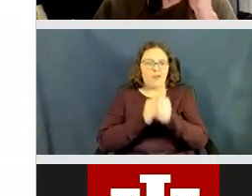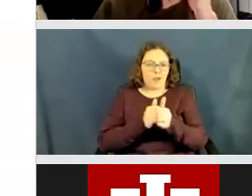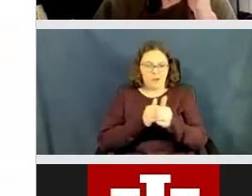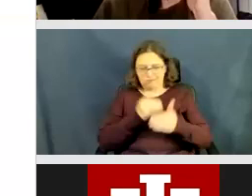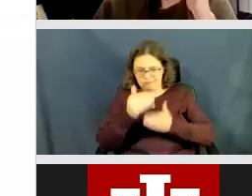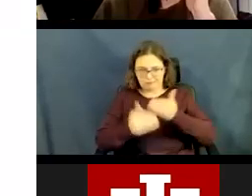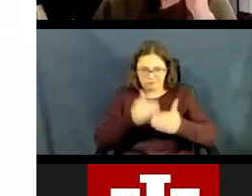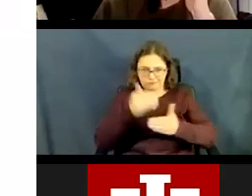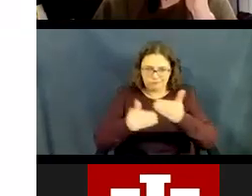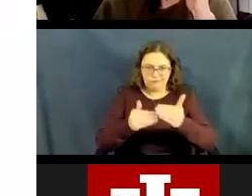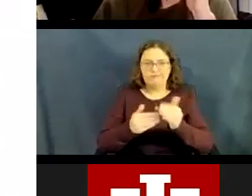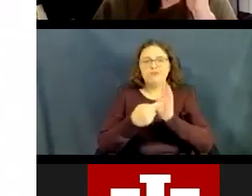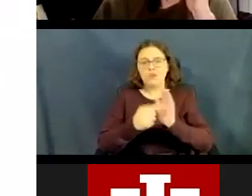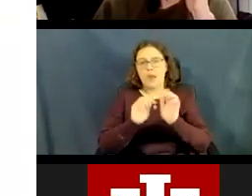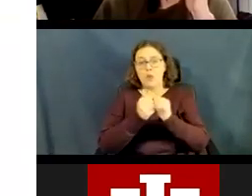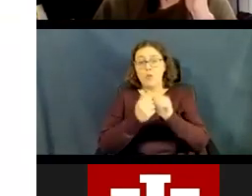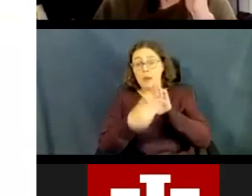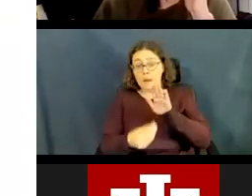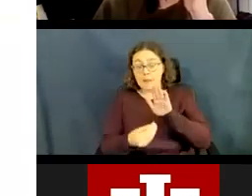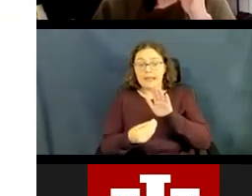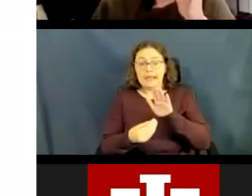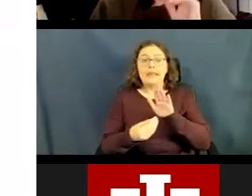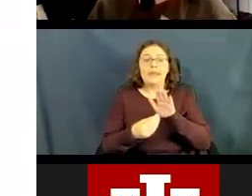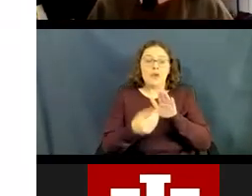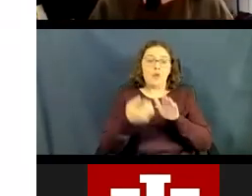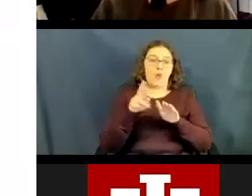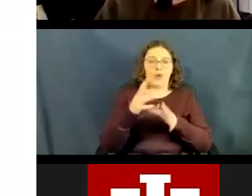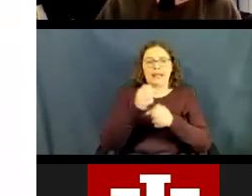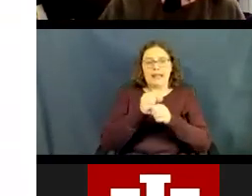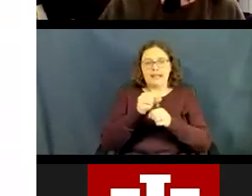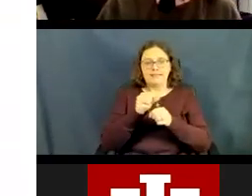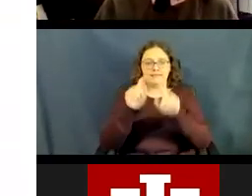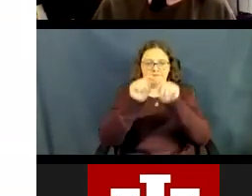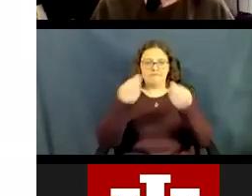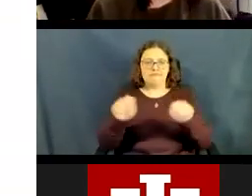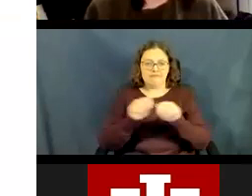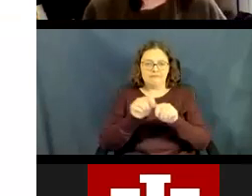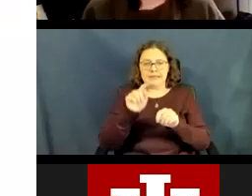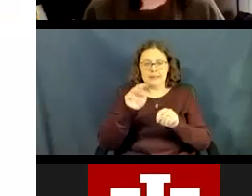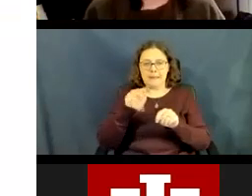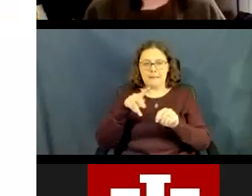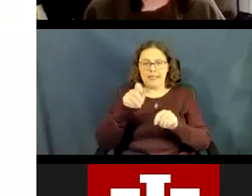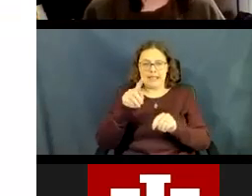also how to get the templates we are going to talk about today.